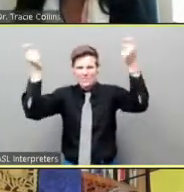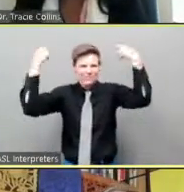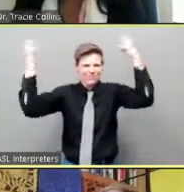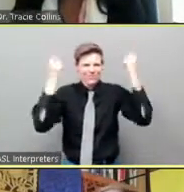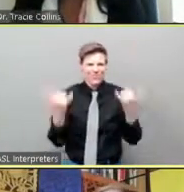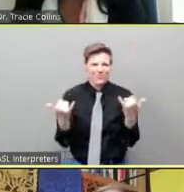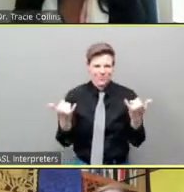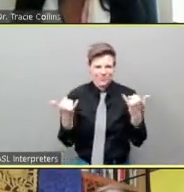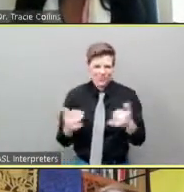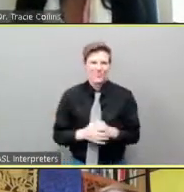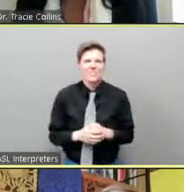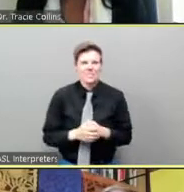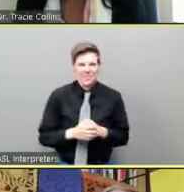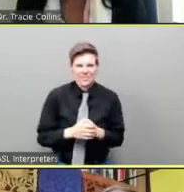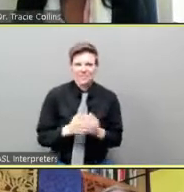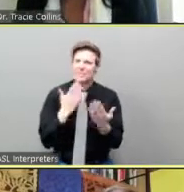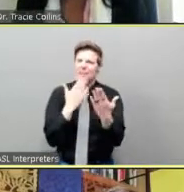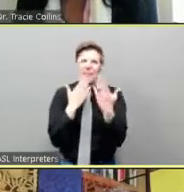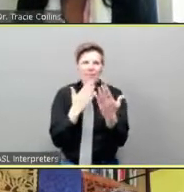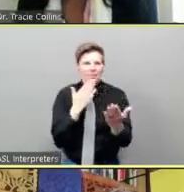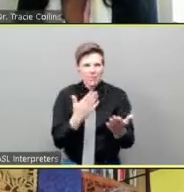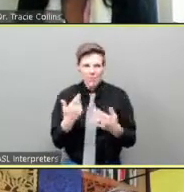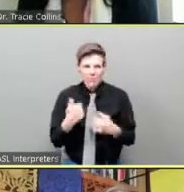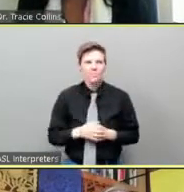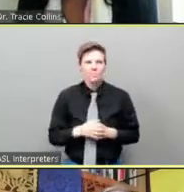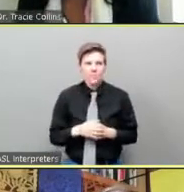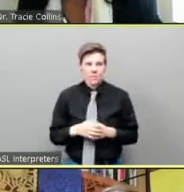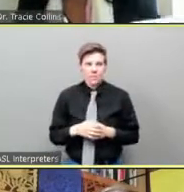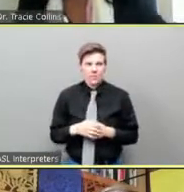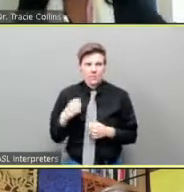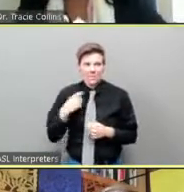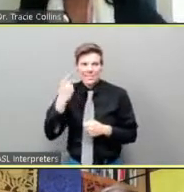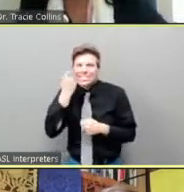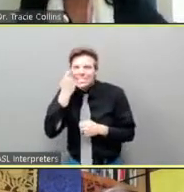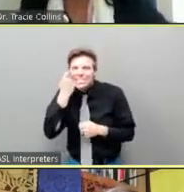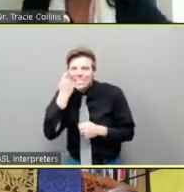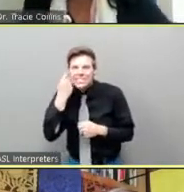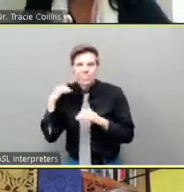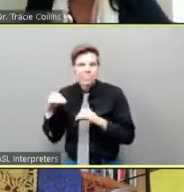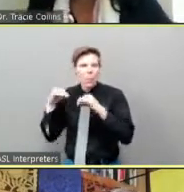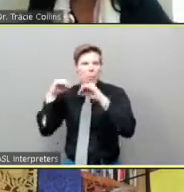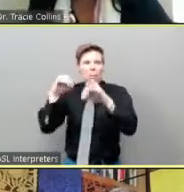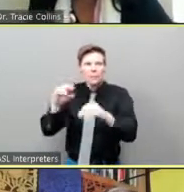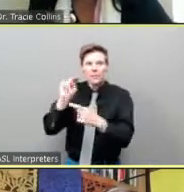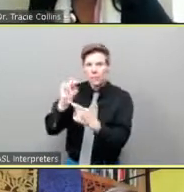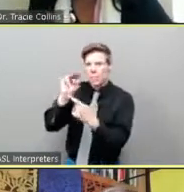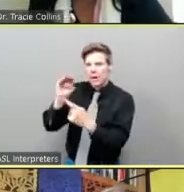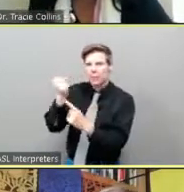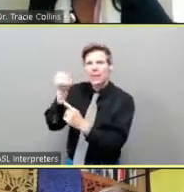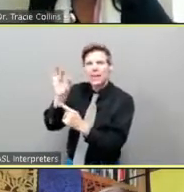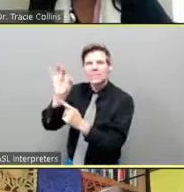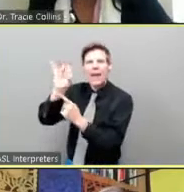anniversary for me. I moved in in New Mexico in 1998 on may 5th. I want to